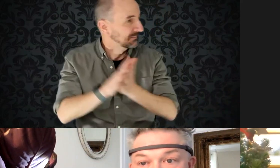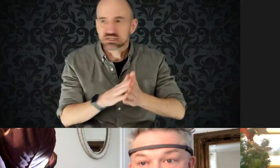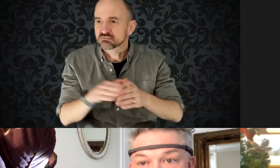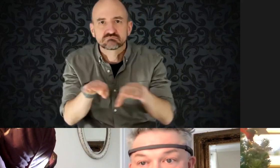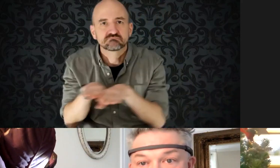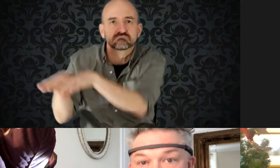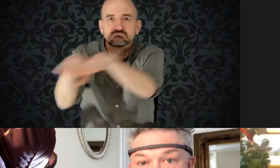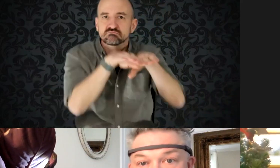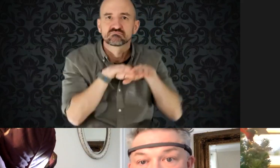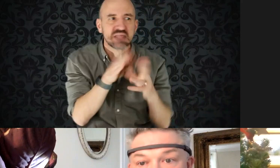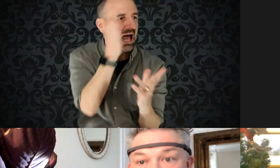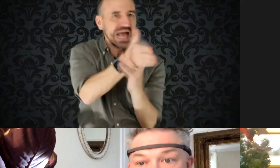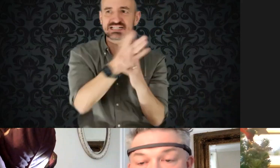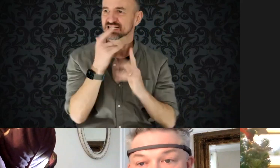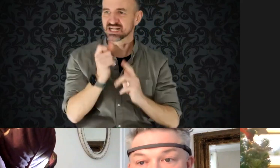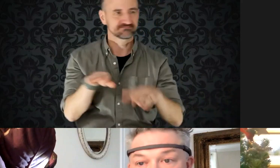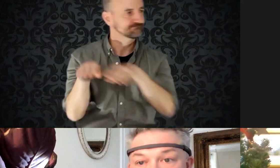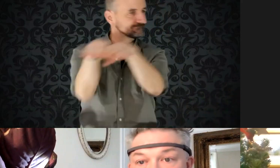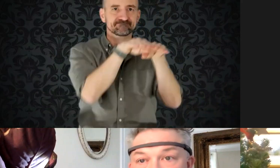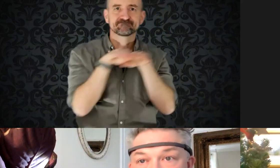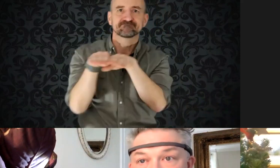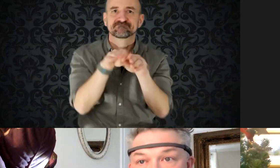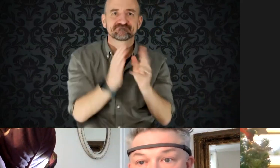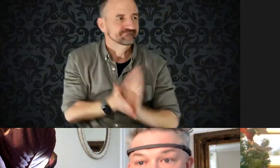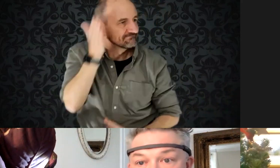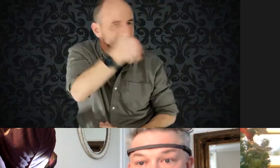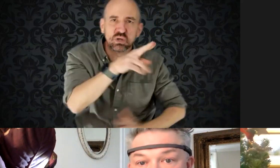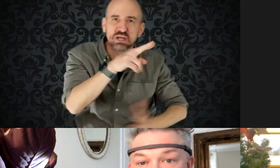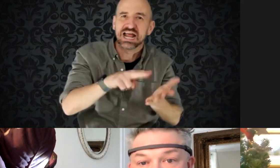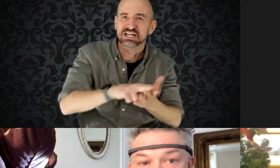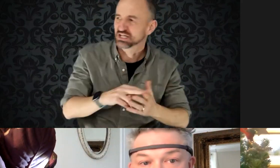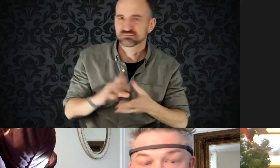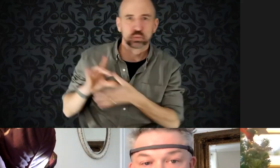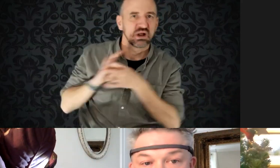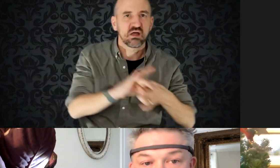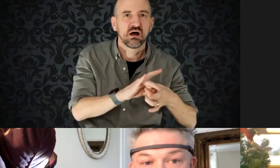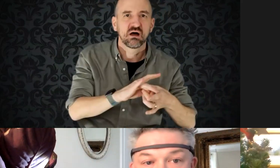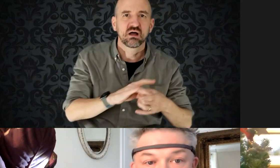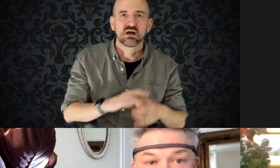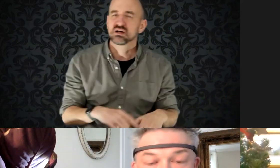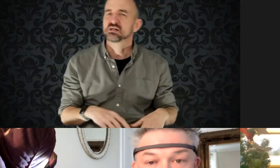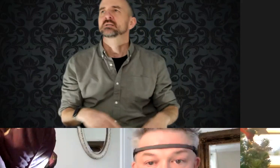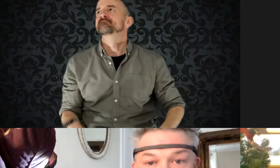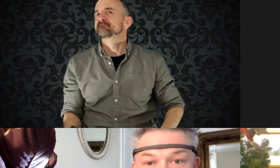are divas! We have a group who are cactus lovers who will not believe that that is such a